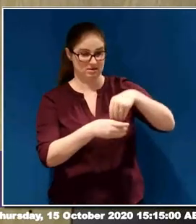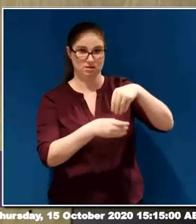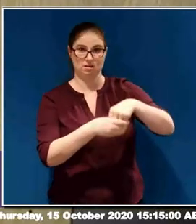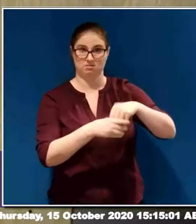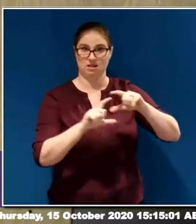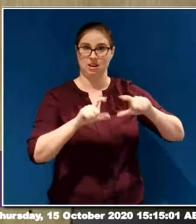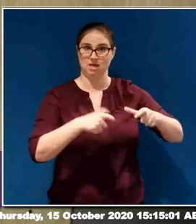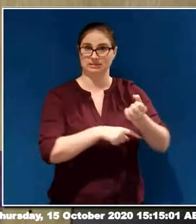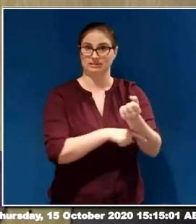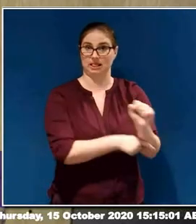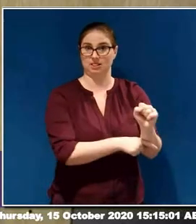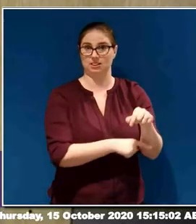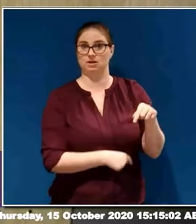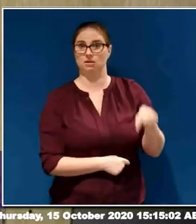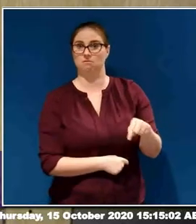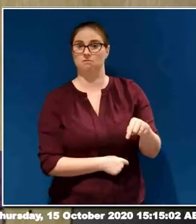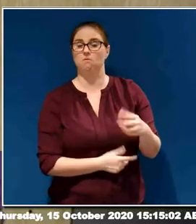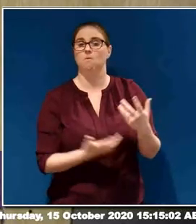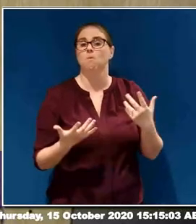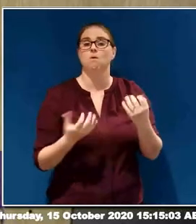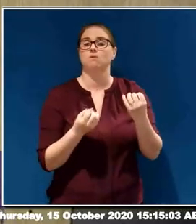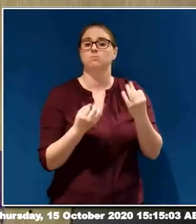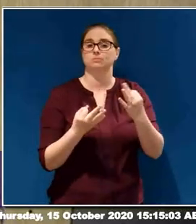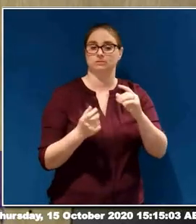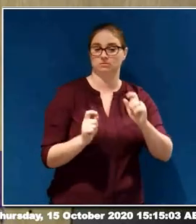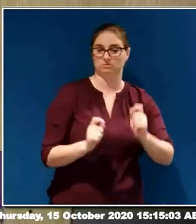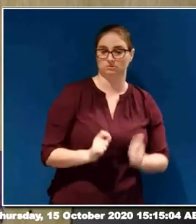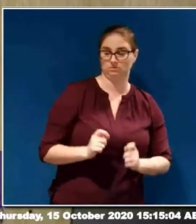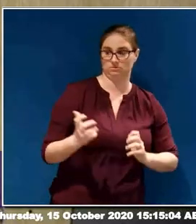access the curriculum or pedagogy.